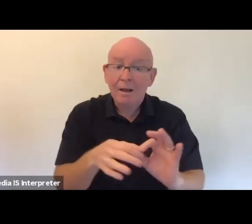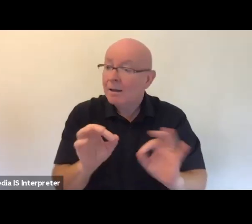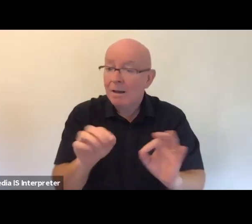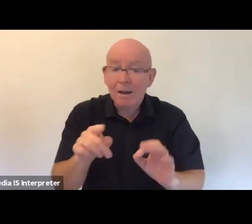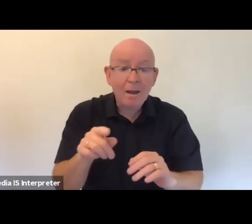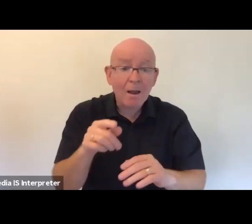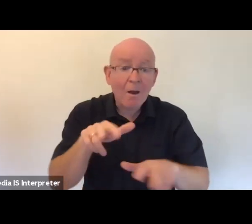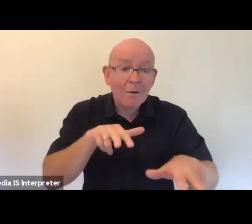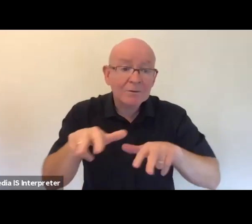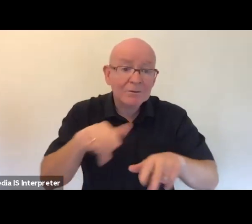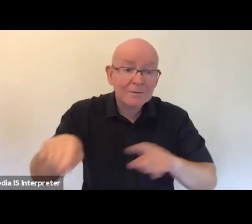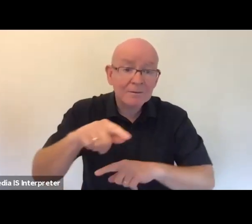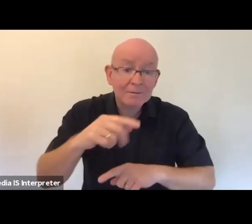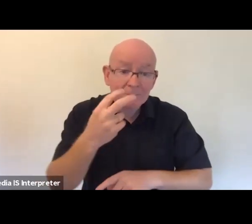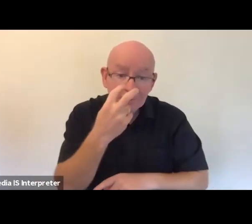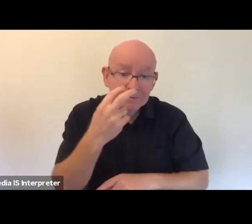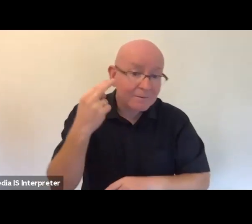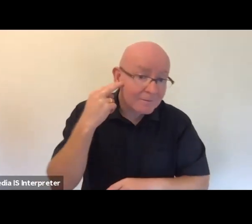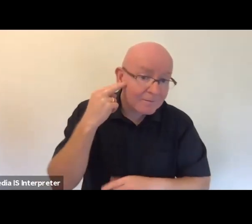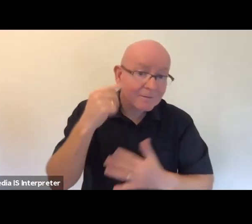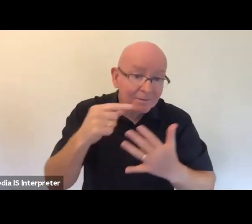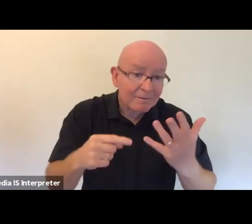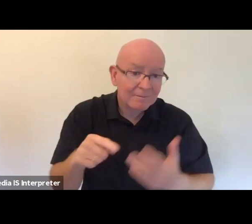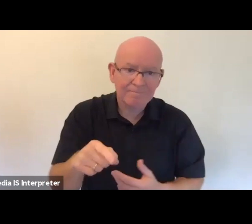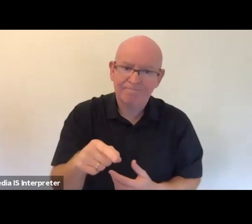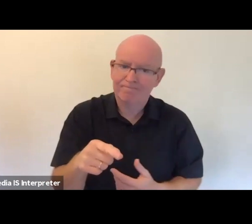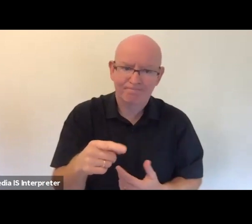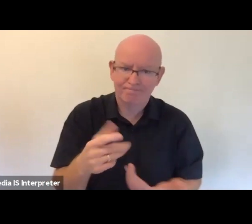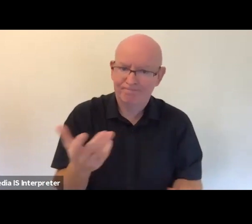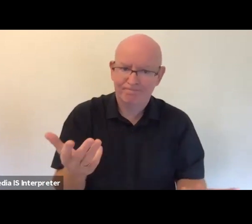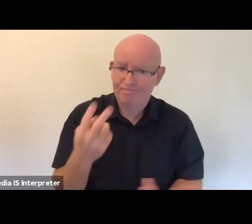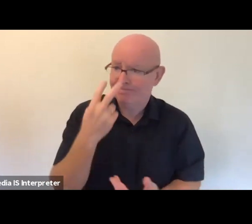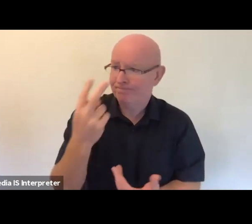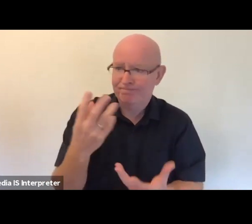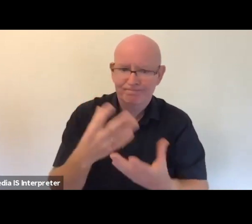I might direct this one to Minakshi, if that’s alright.